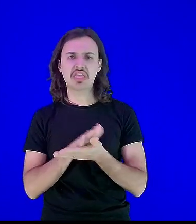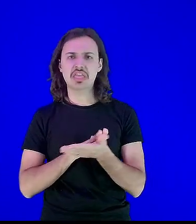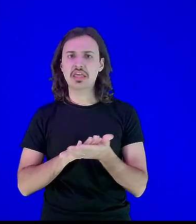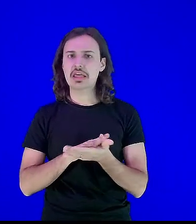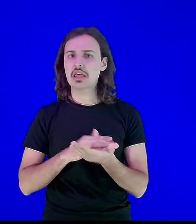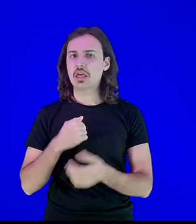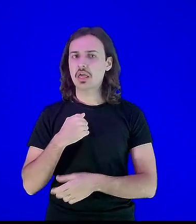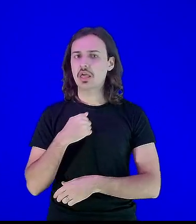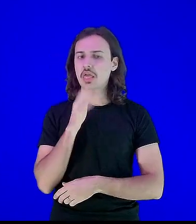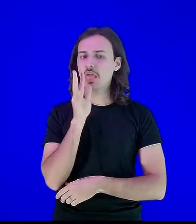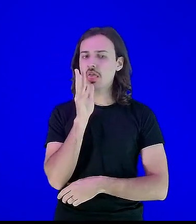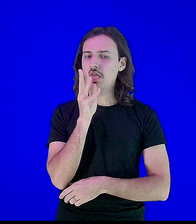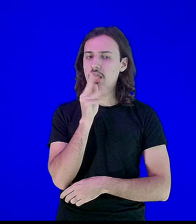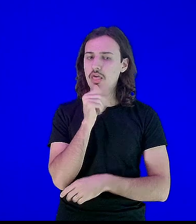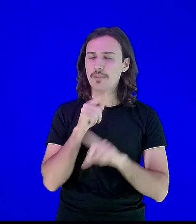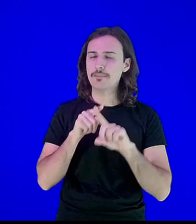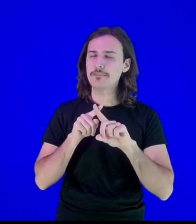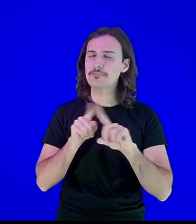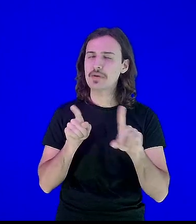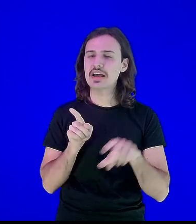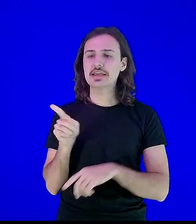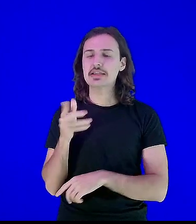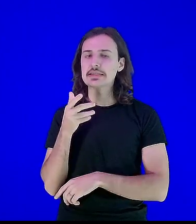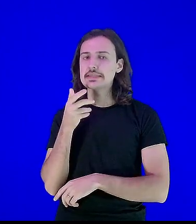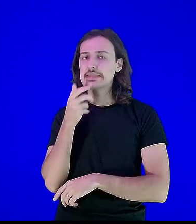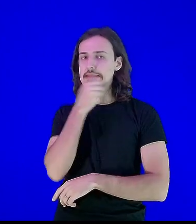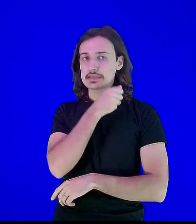to develop anything using SignWriting